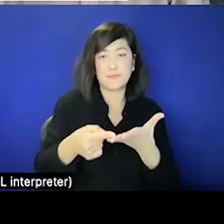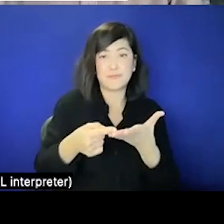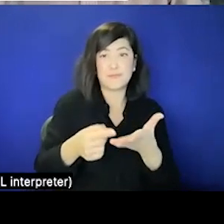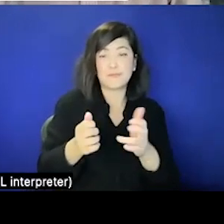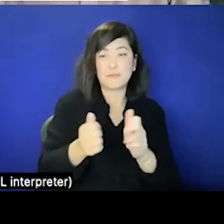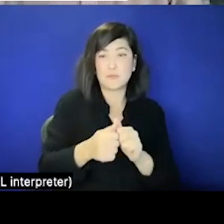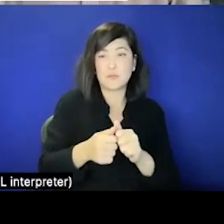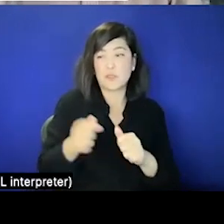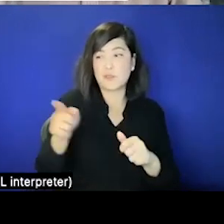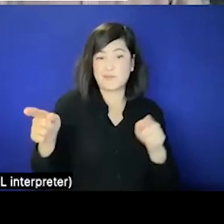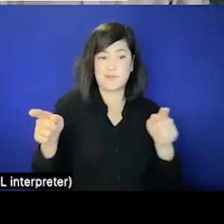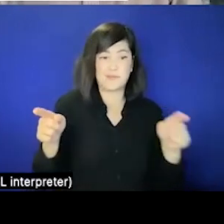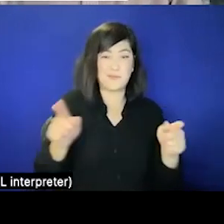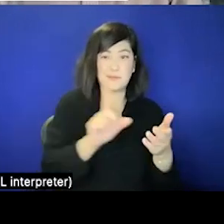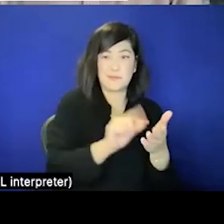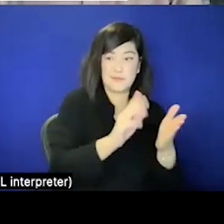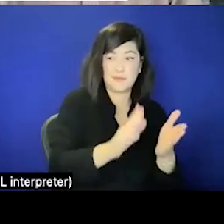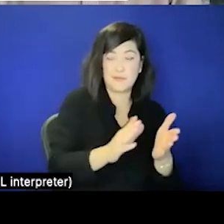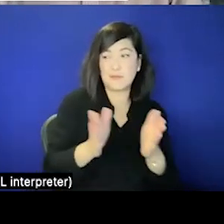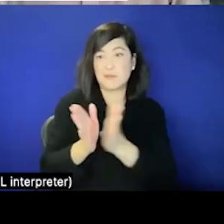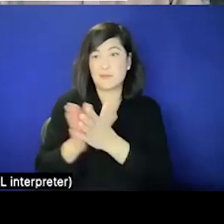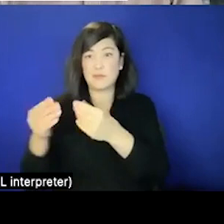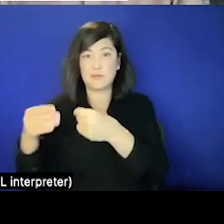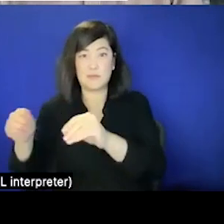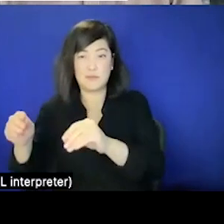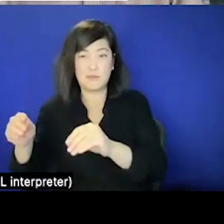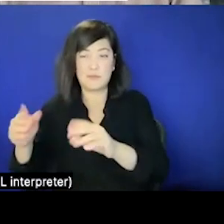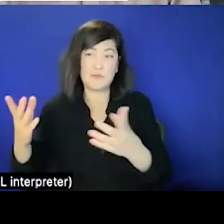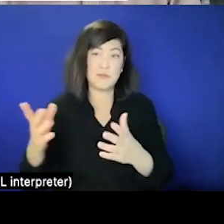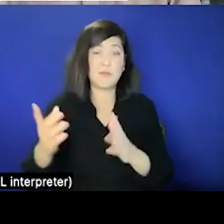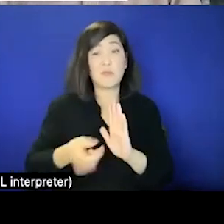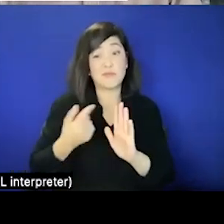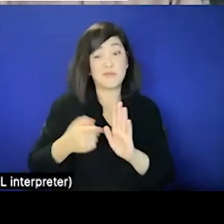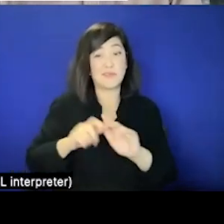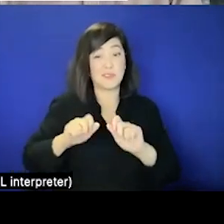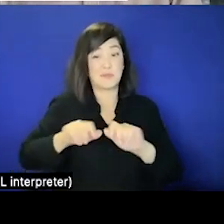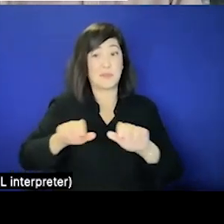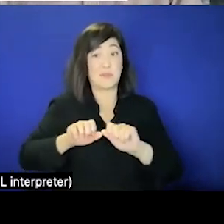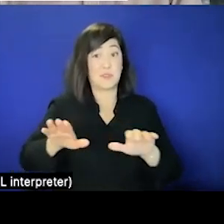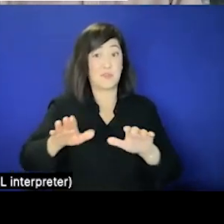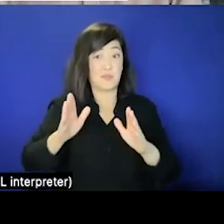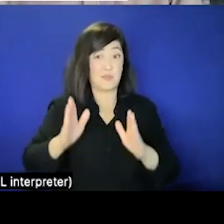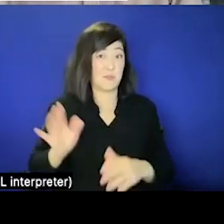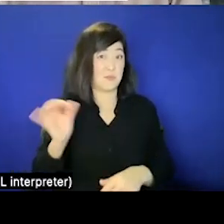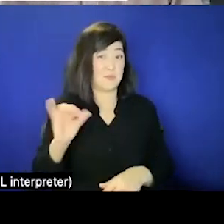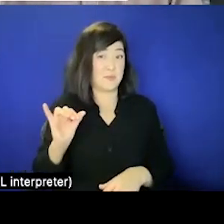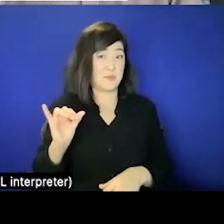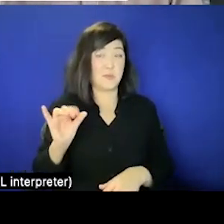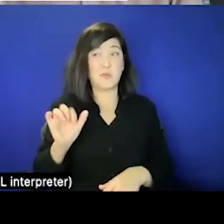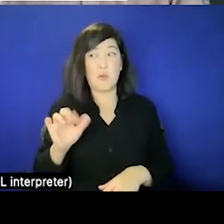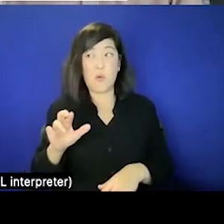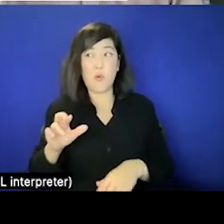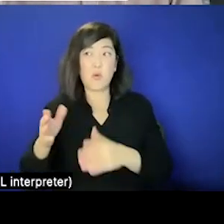a publisher and a retailer, most likely, or sometimes a distributor record and a retailer. But